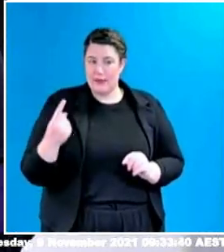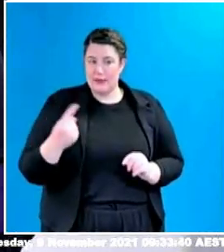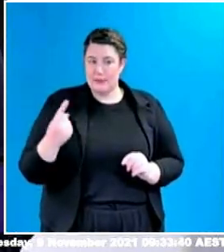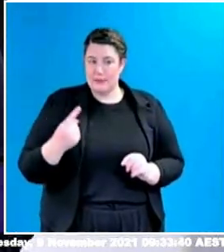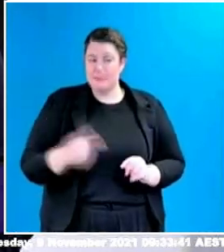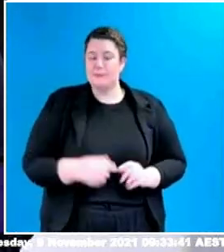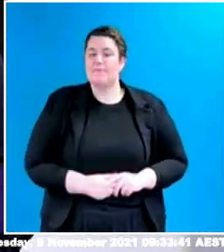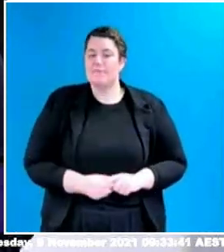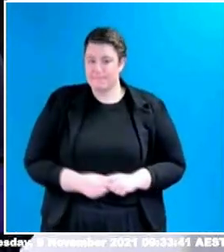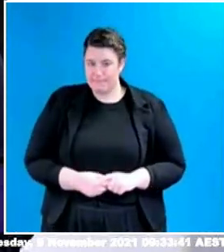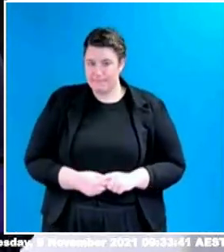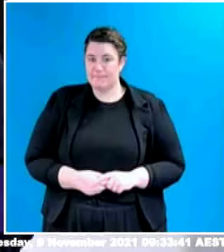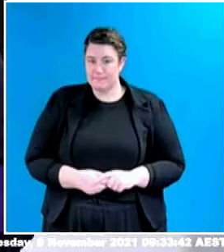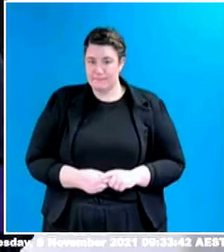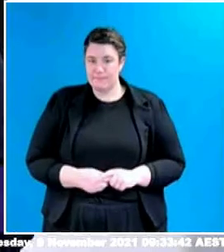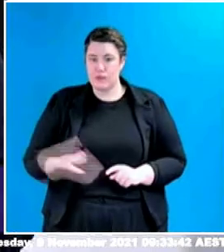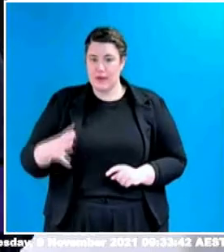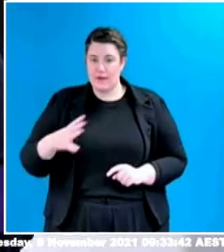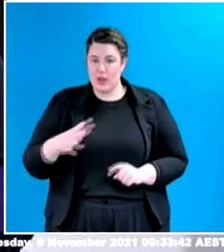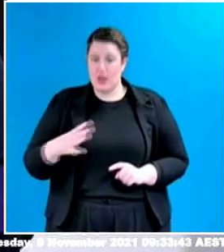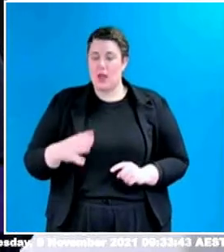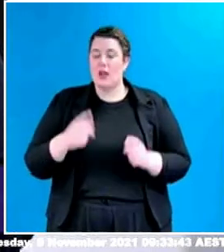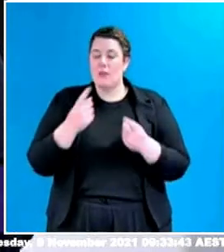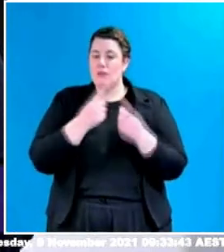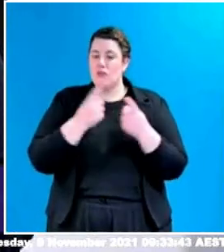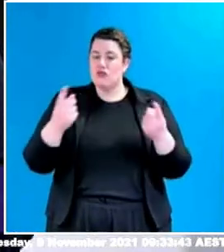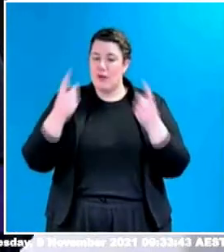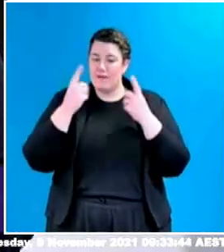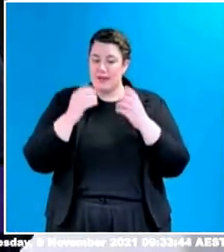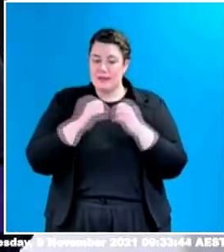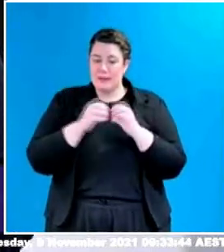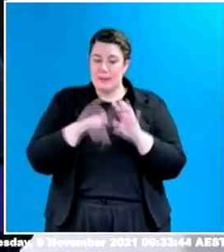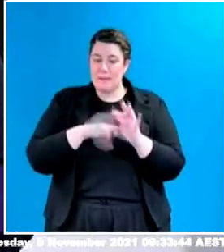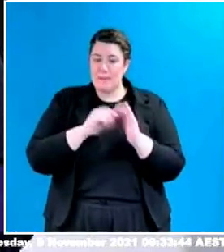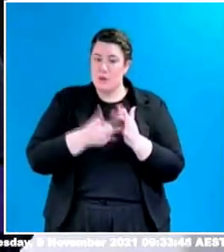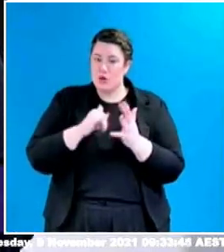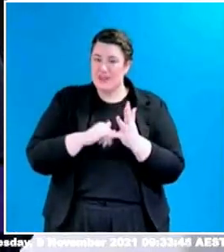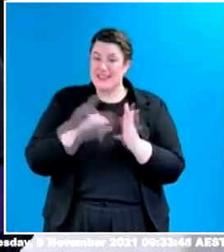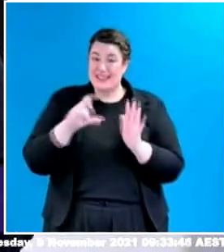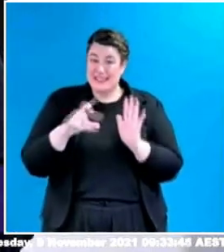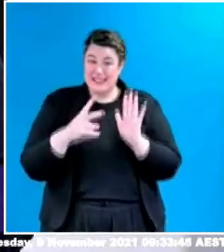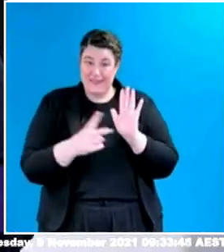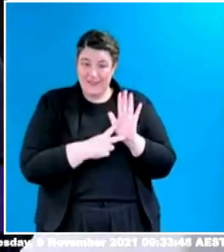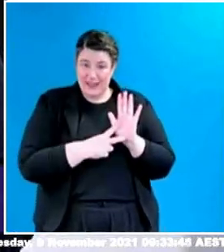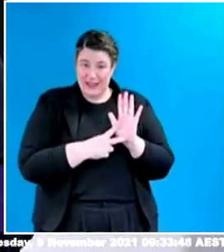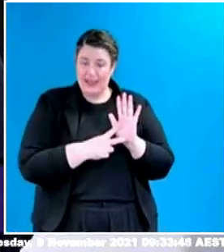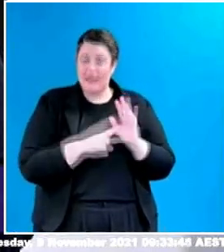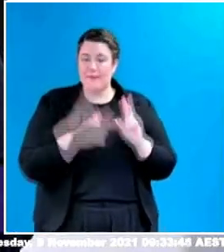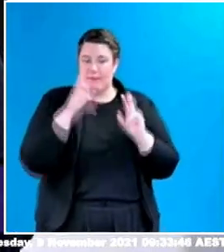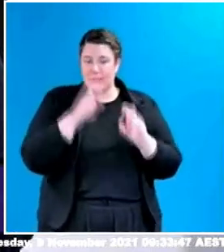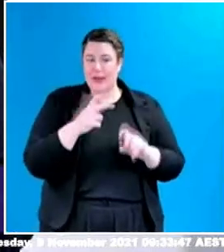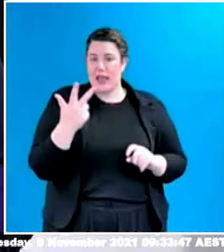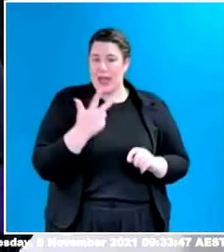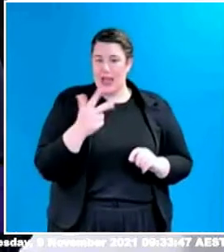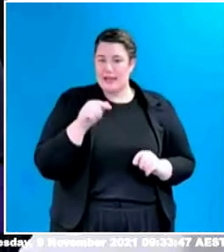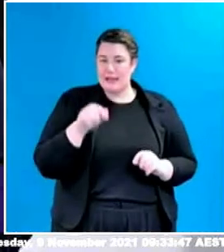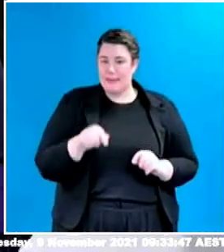Thank you. Could Professor Byrnes's curriculum vitae be marked Exhibit 18.12.